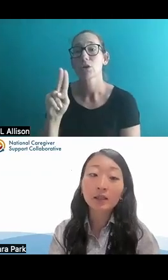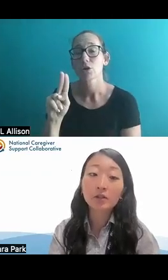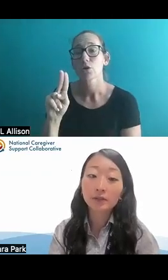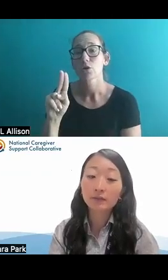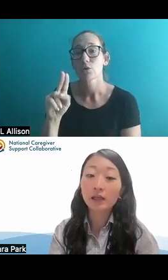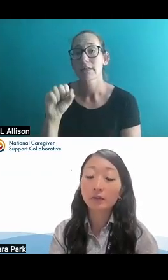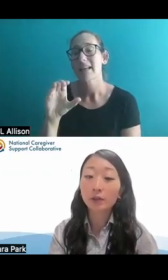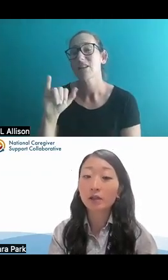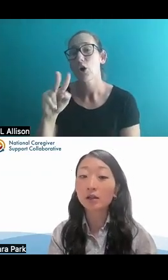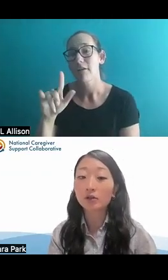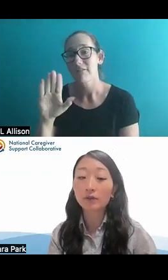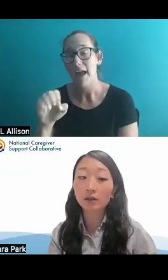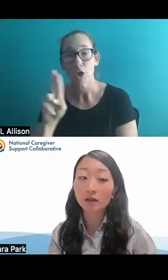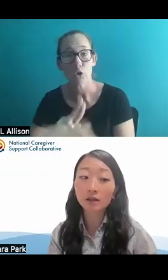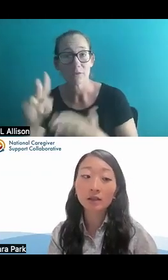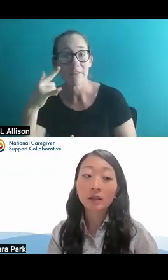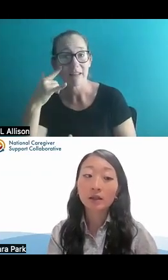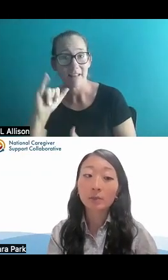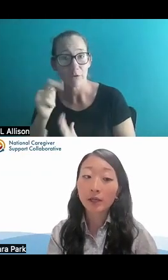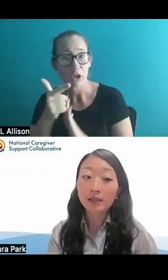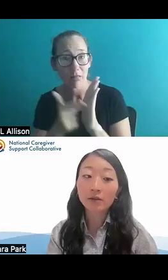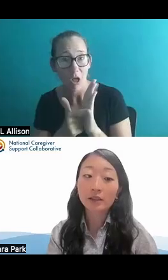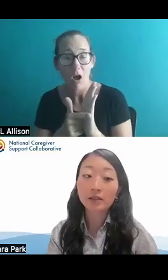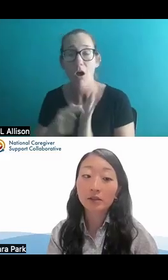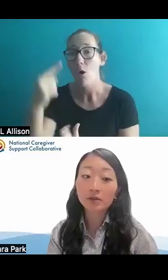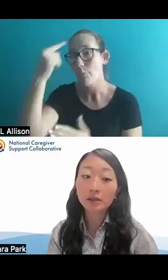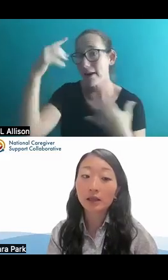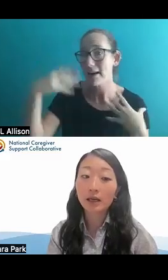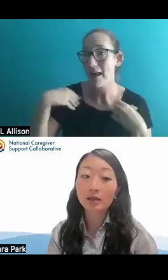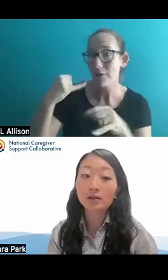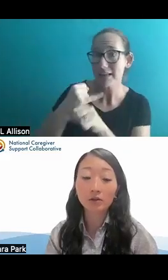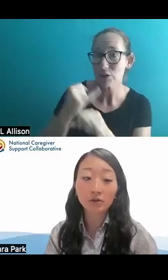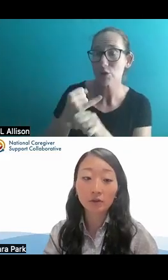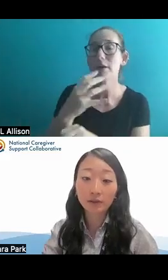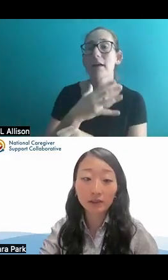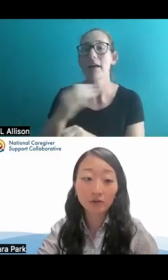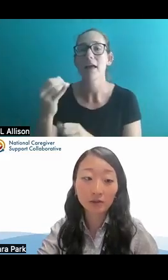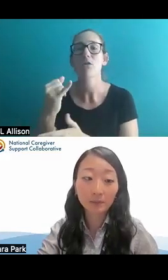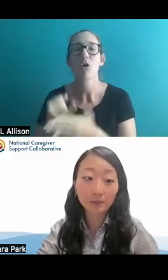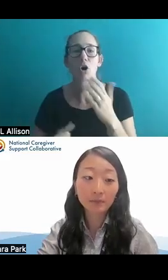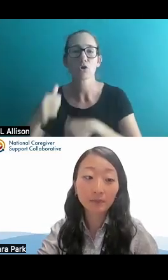University of California College of the Law, the Brain Health Institute, and Archstone Foundation.